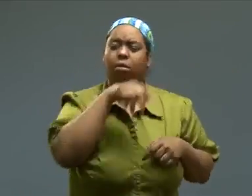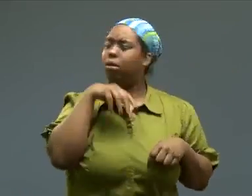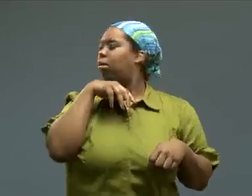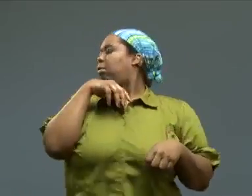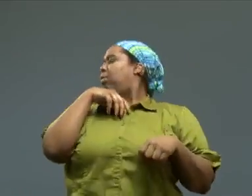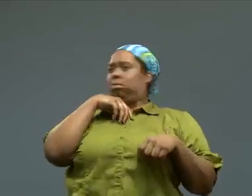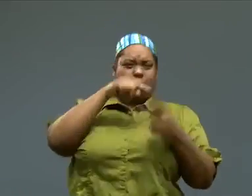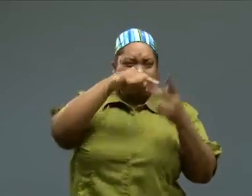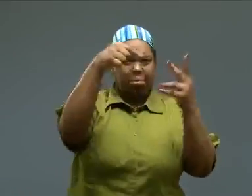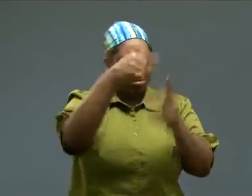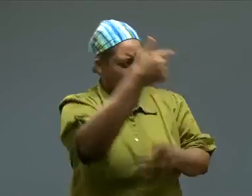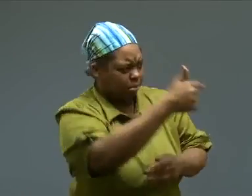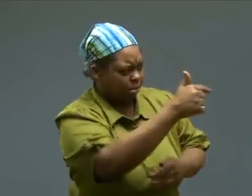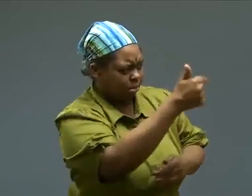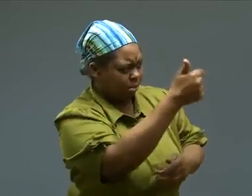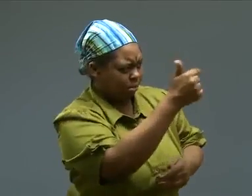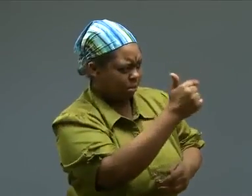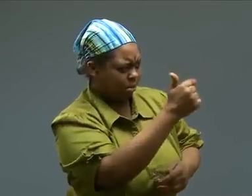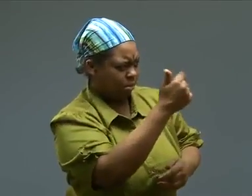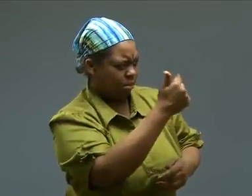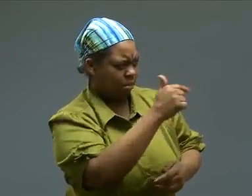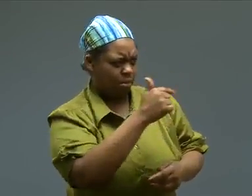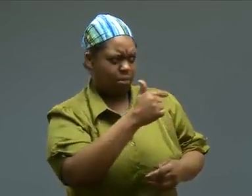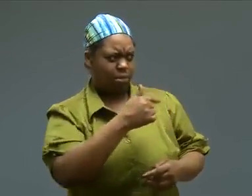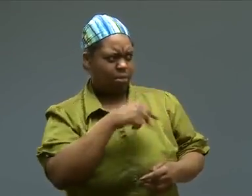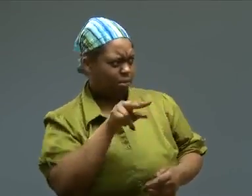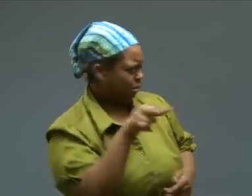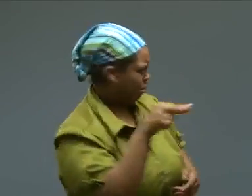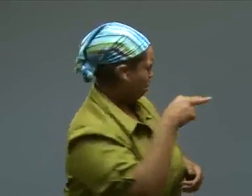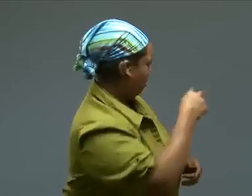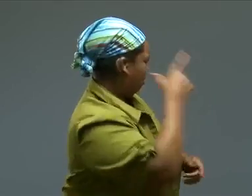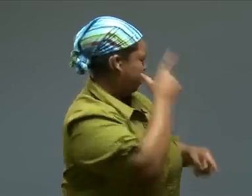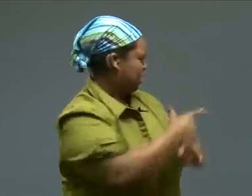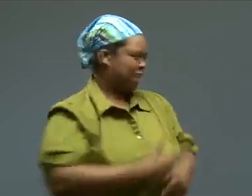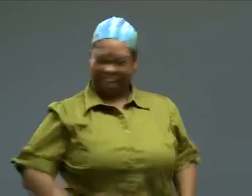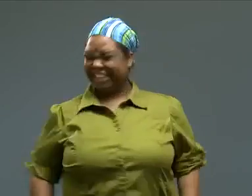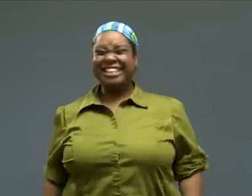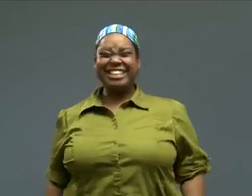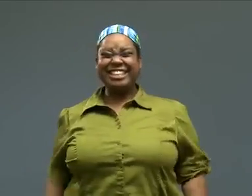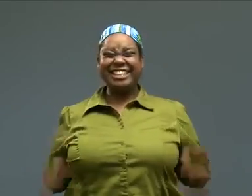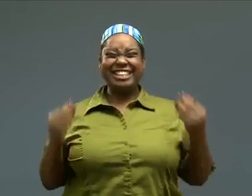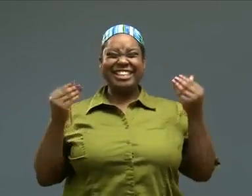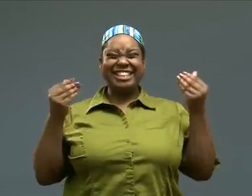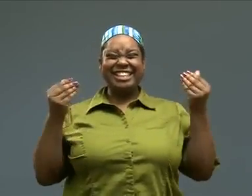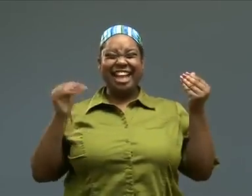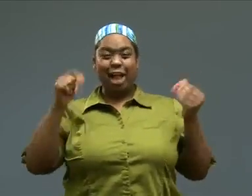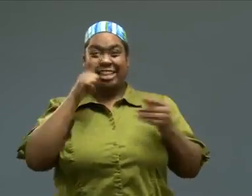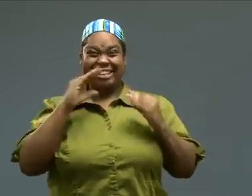and that person fell back. He kept coming down the row. I looked back at my sisters,